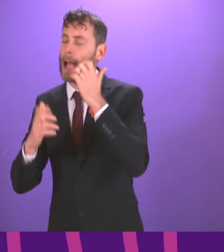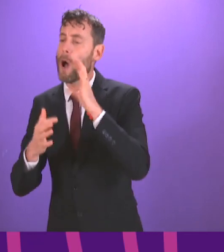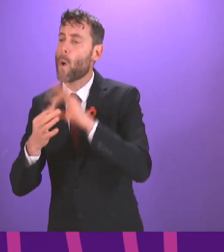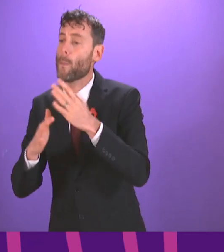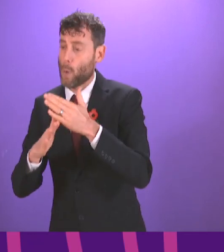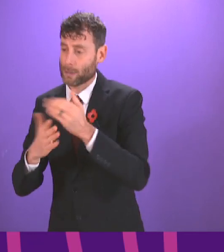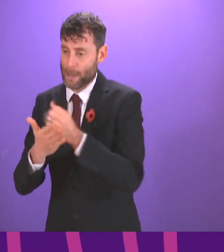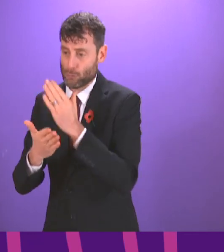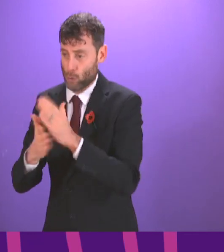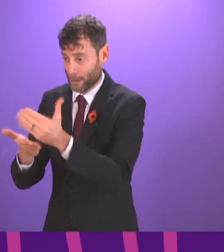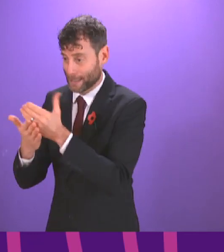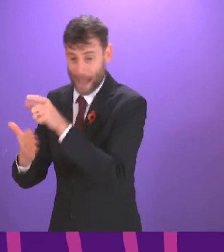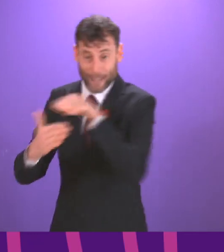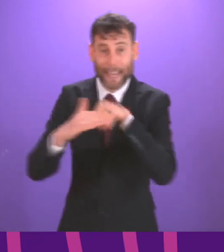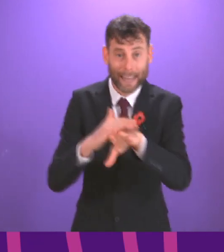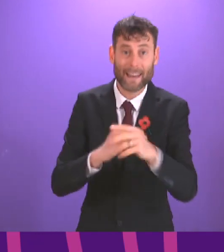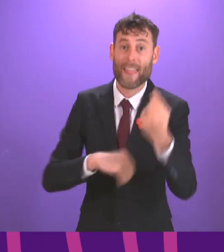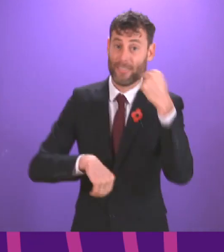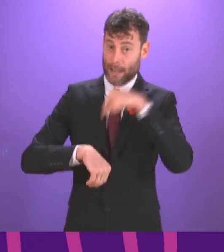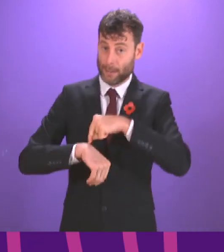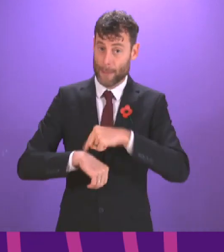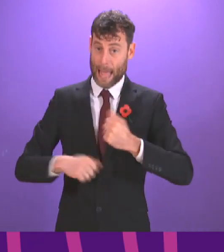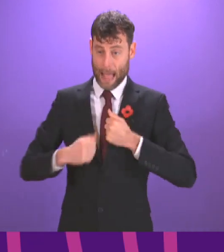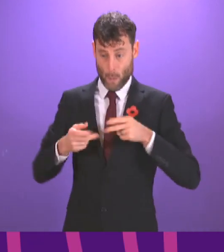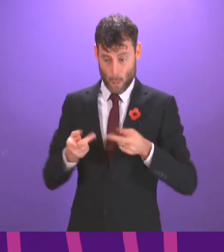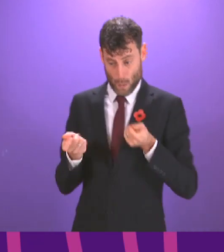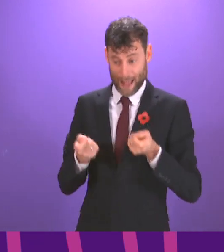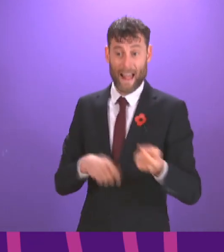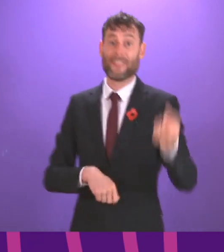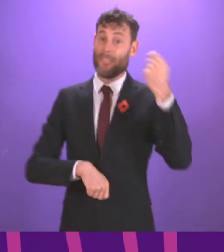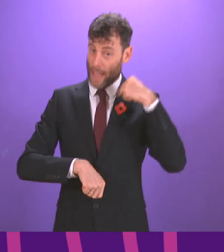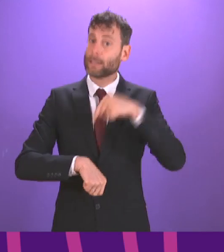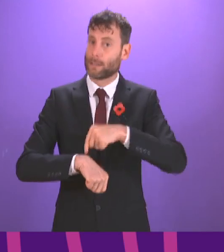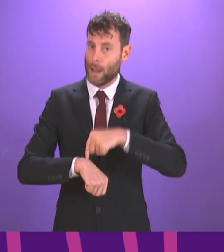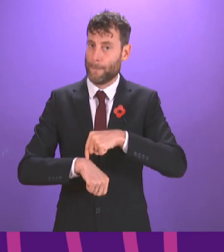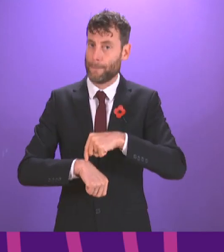hindsight, whether those things were right or wrong, but at the time, the advice on testing